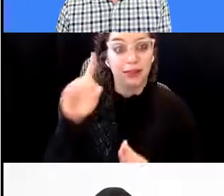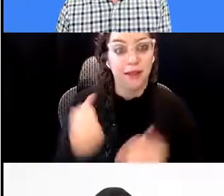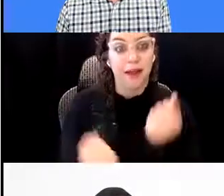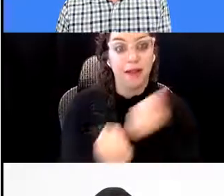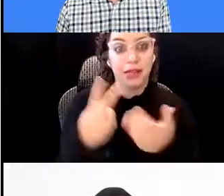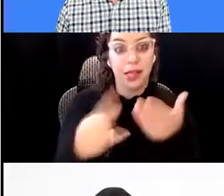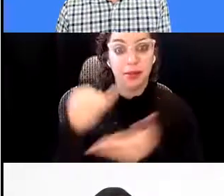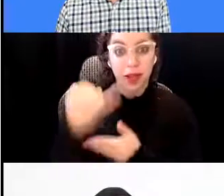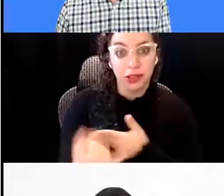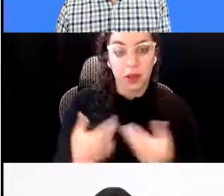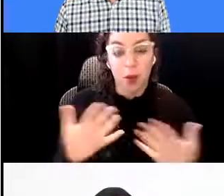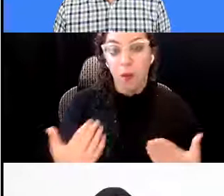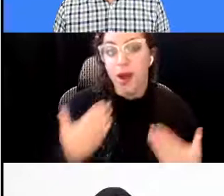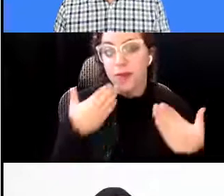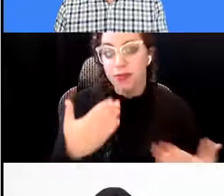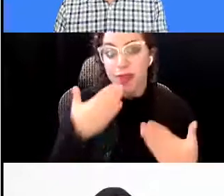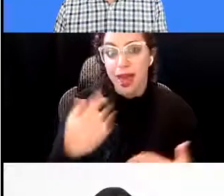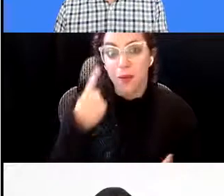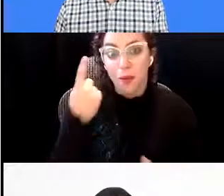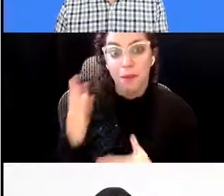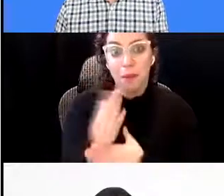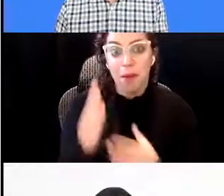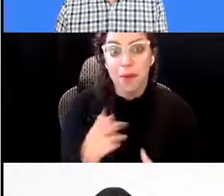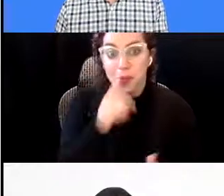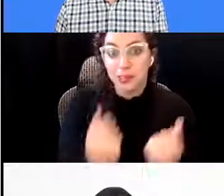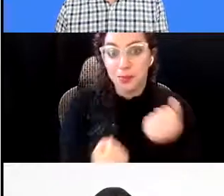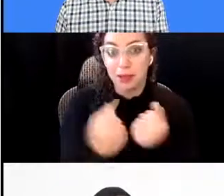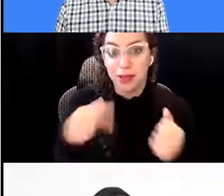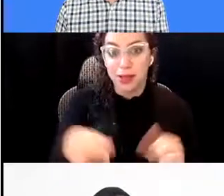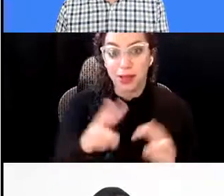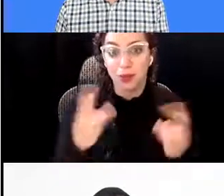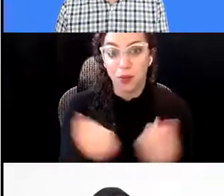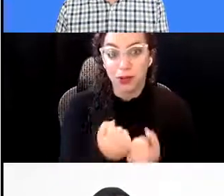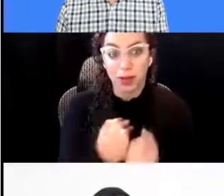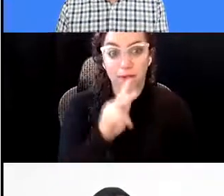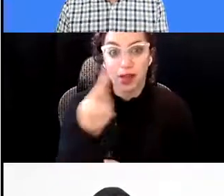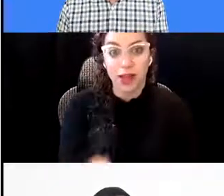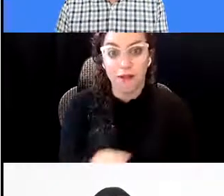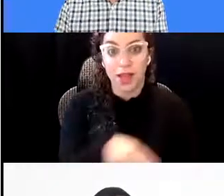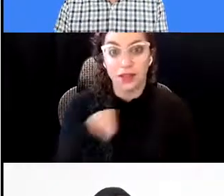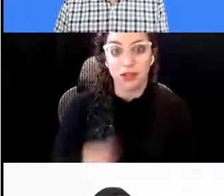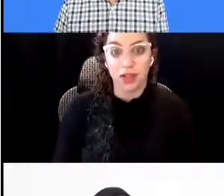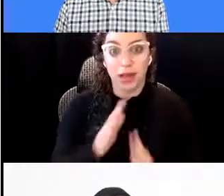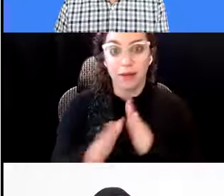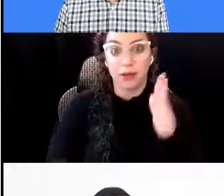We want to thank one of our partners who's sponsoring today's workshop Philadelphia Chinatown Development Corporation.